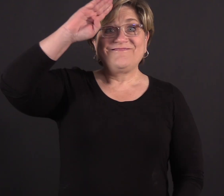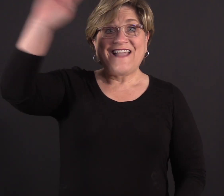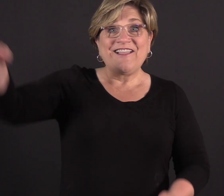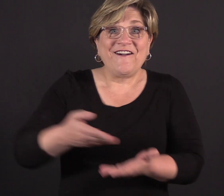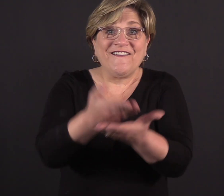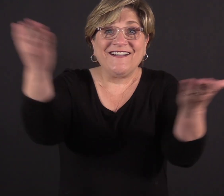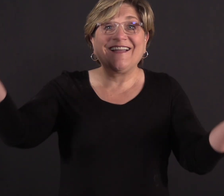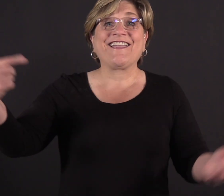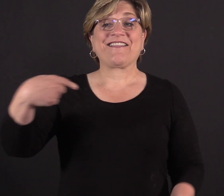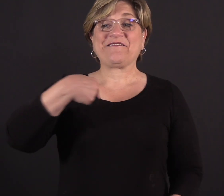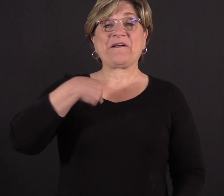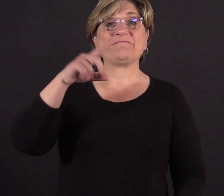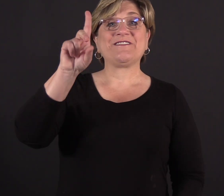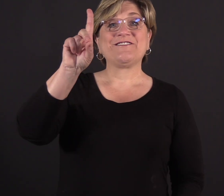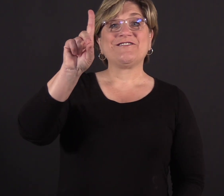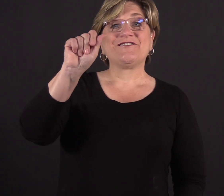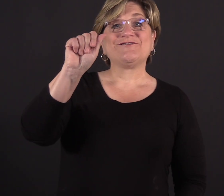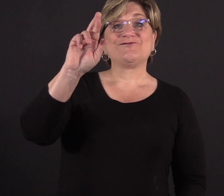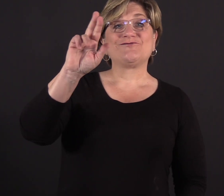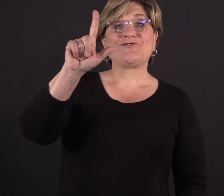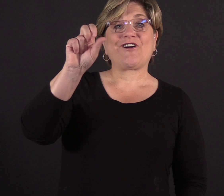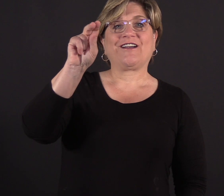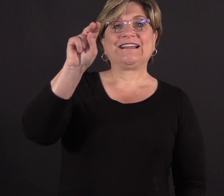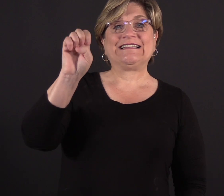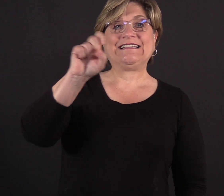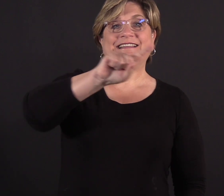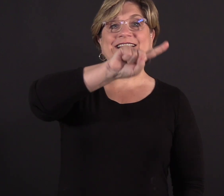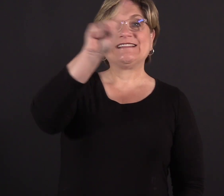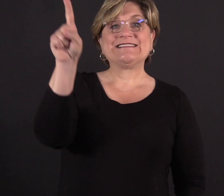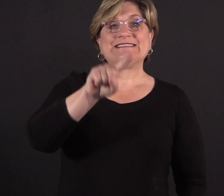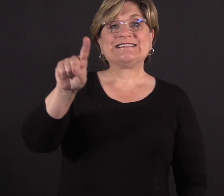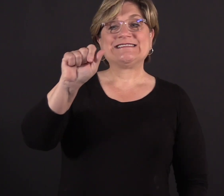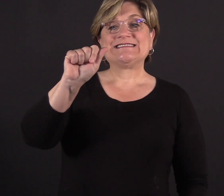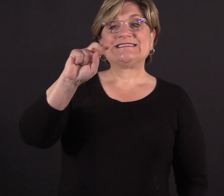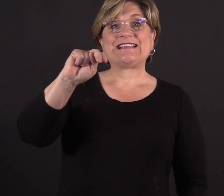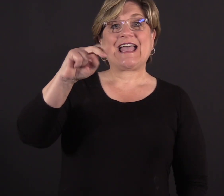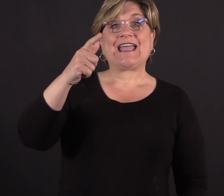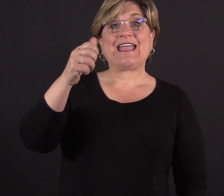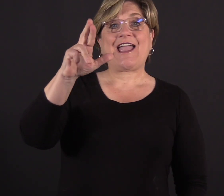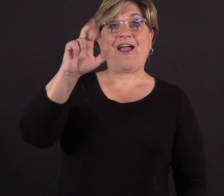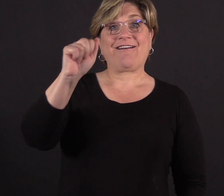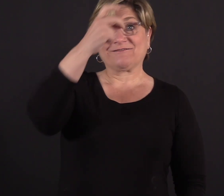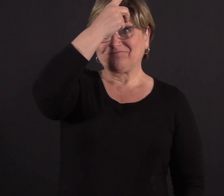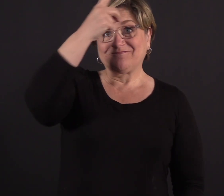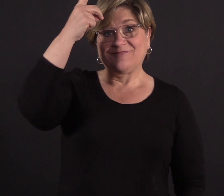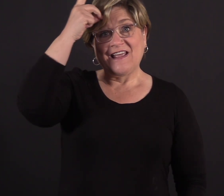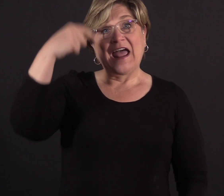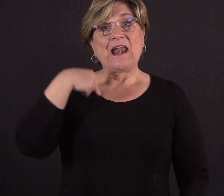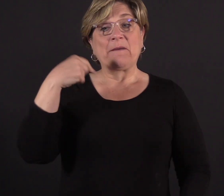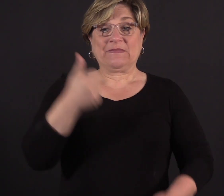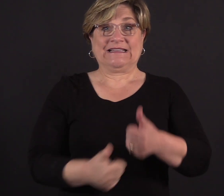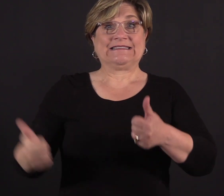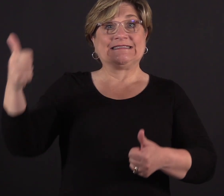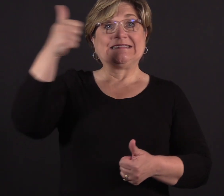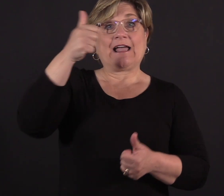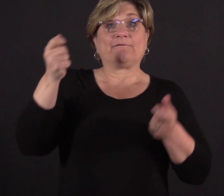Hello everyone! I’m Darlene Zangara and I’m the Executive